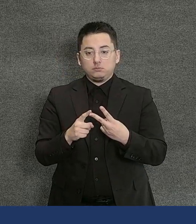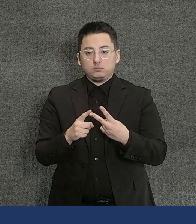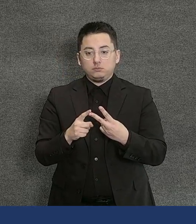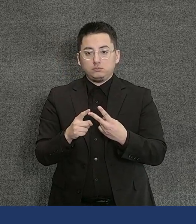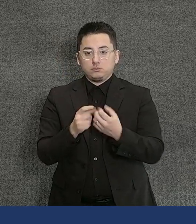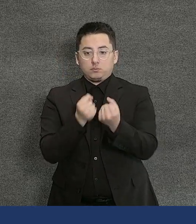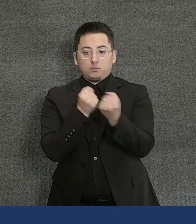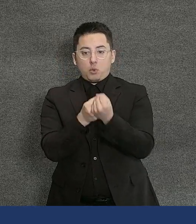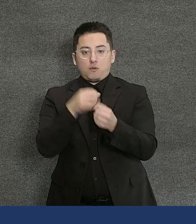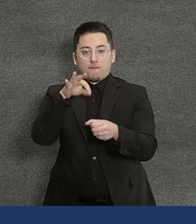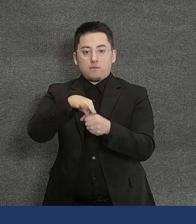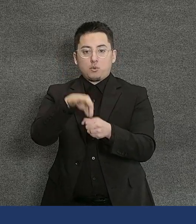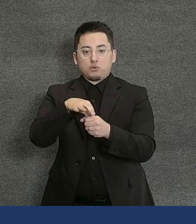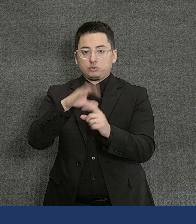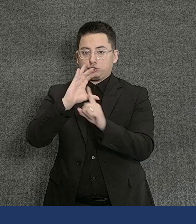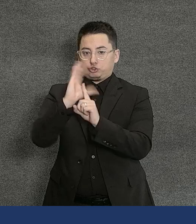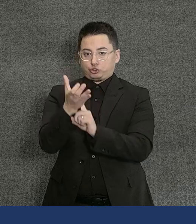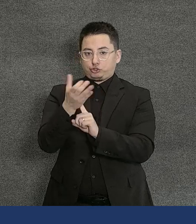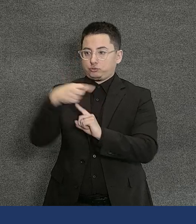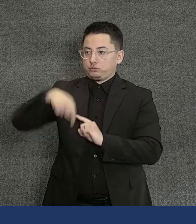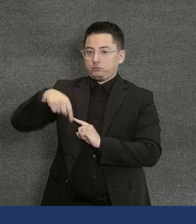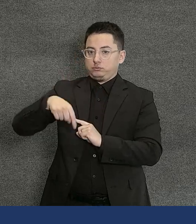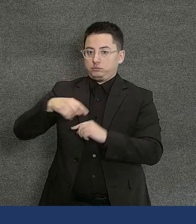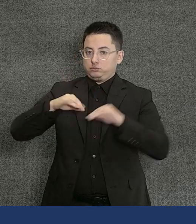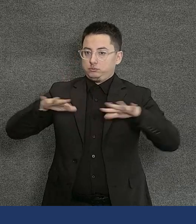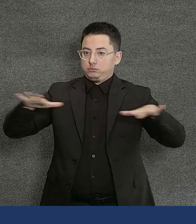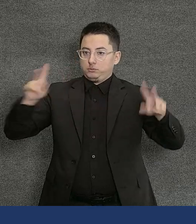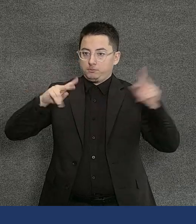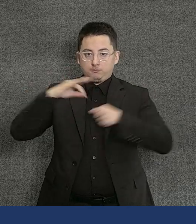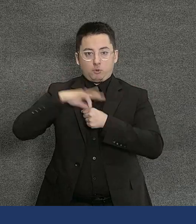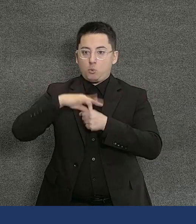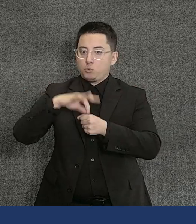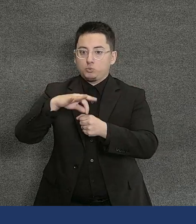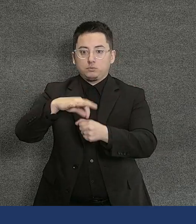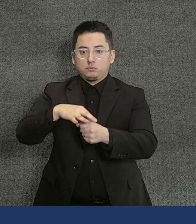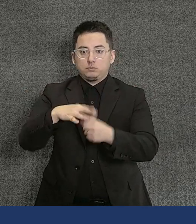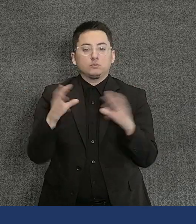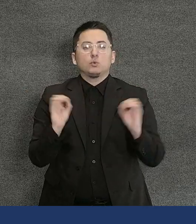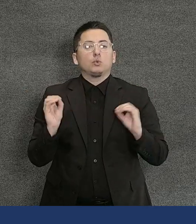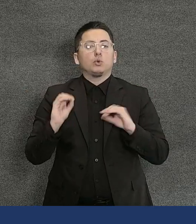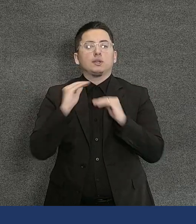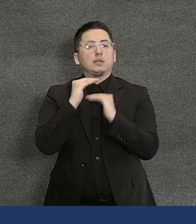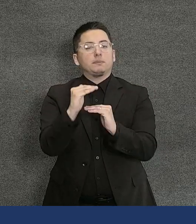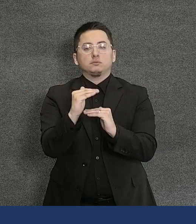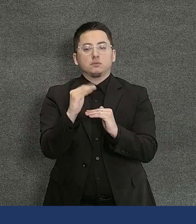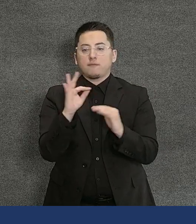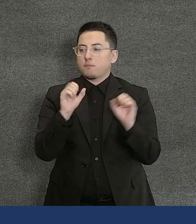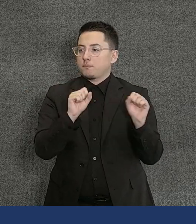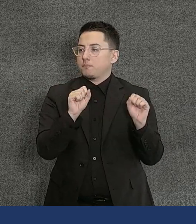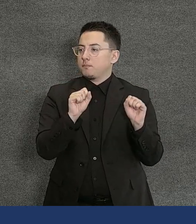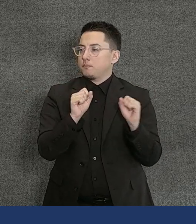And there is no limit to what we can do together operating in those two worlds--